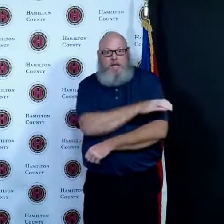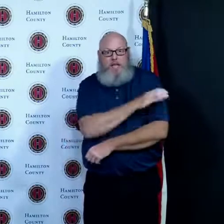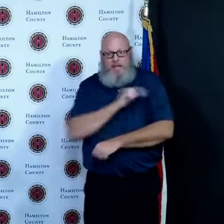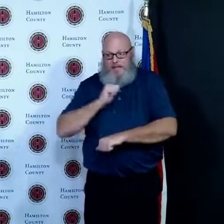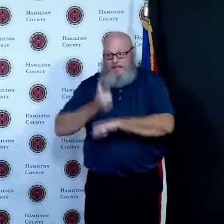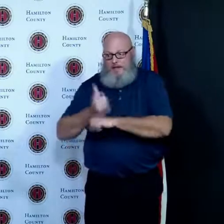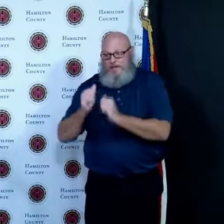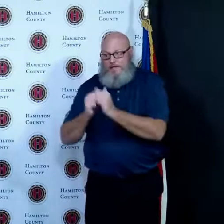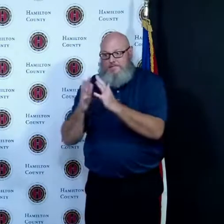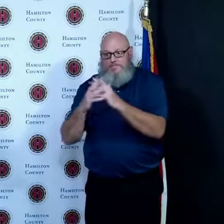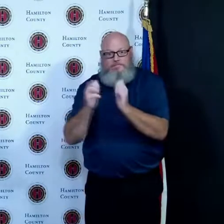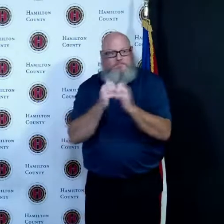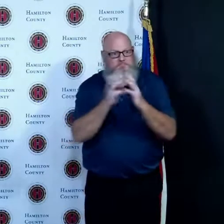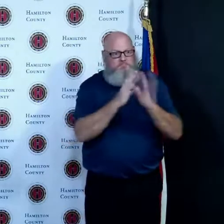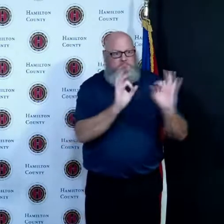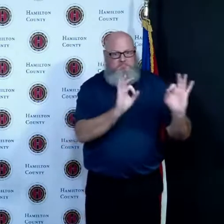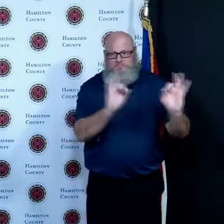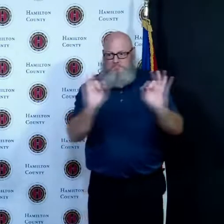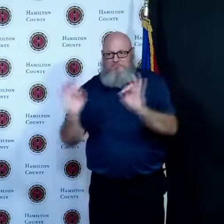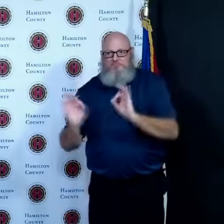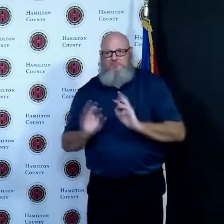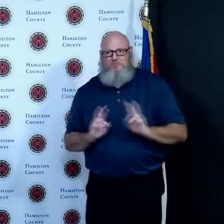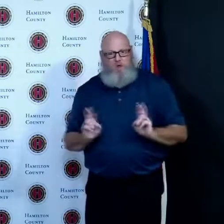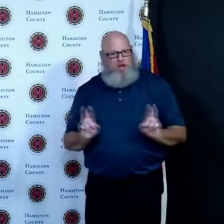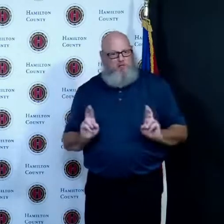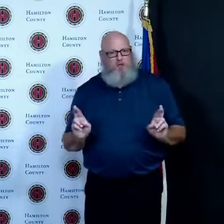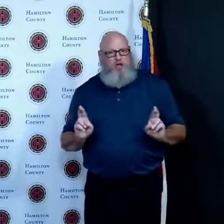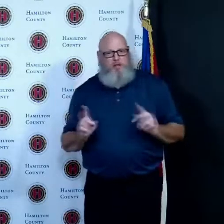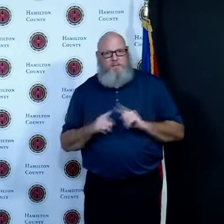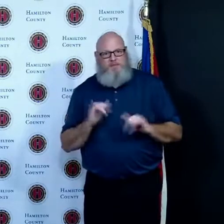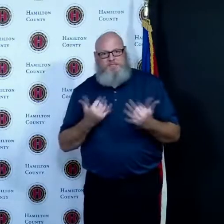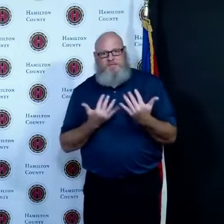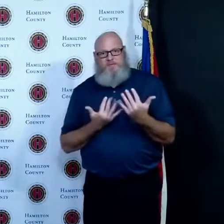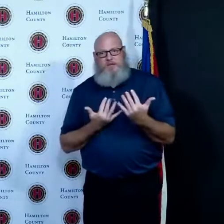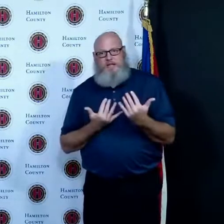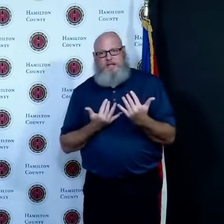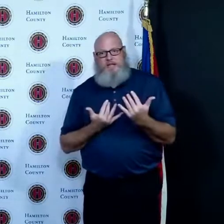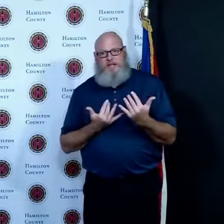check-in process and the data entry process so it's very exciting for for my team in addition my